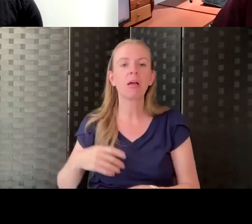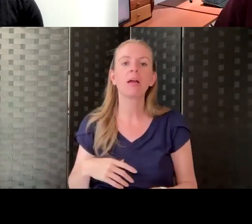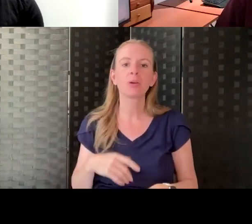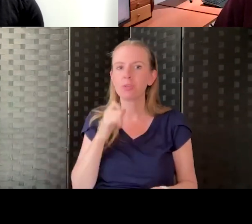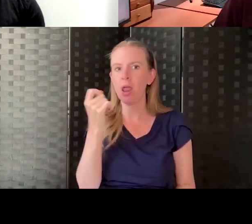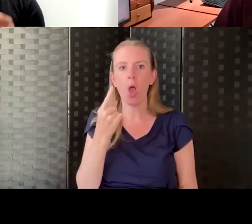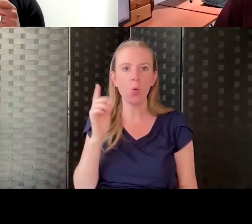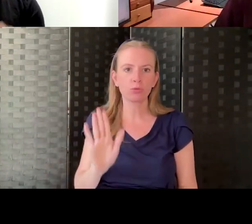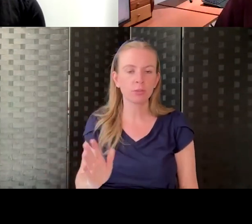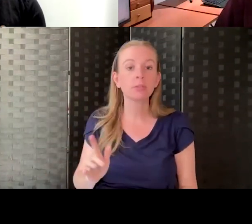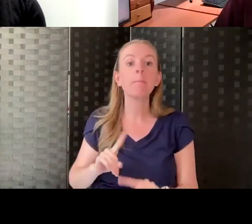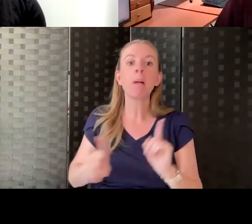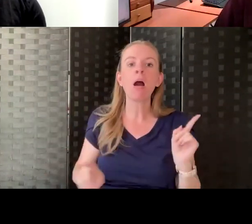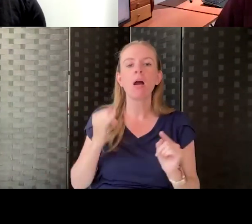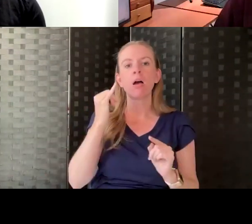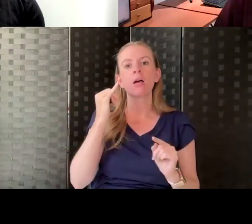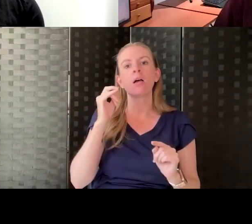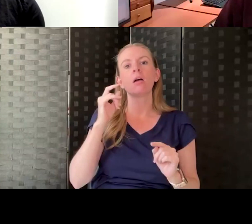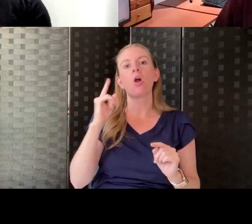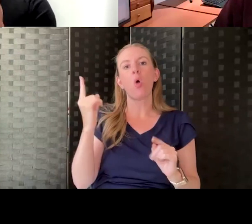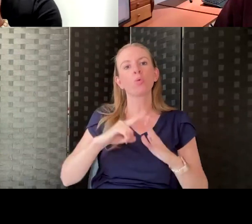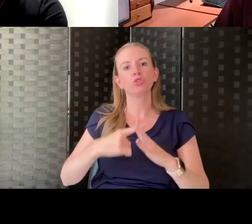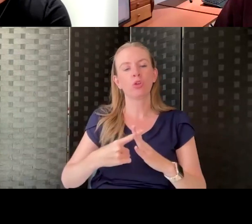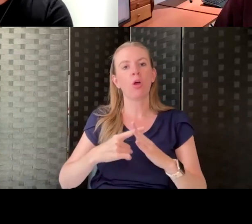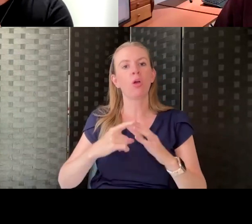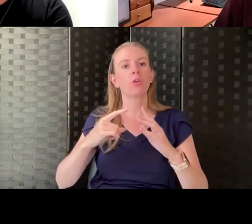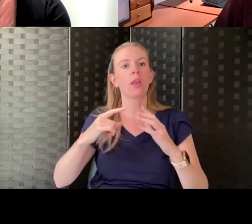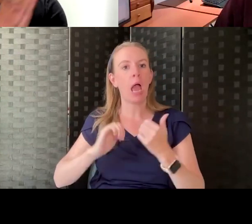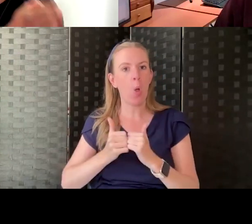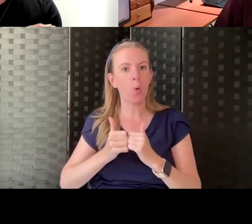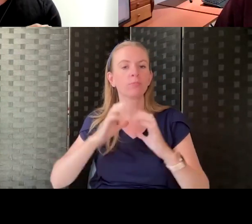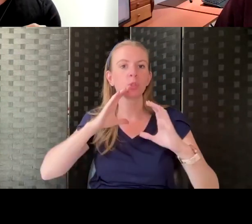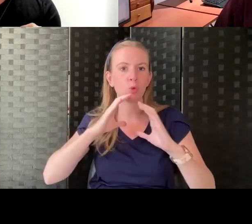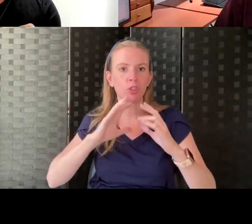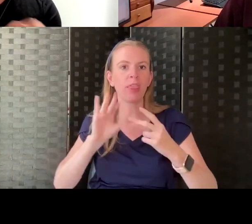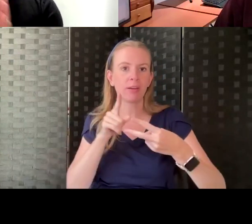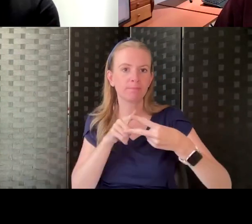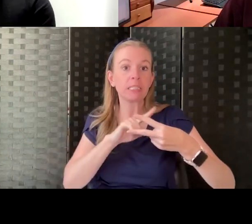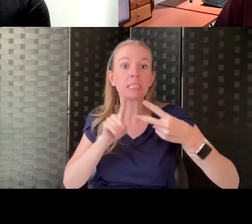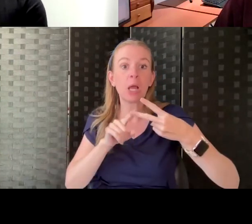great to. But it always starts with communication, that's the carrot to. The stick if you work for an